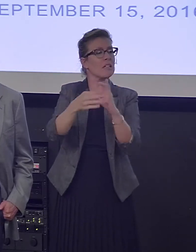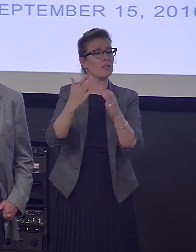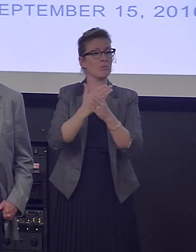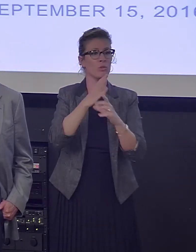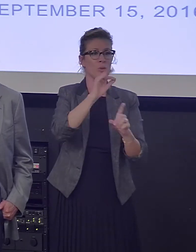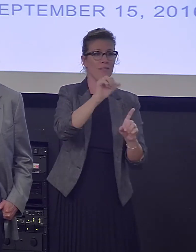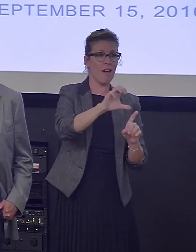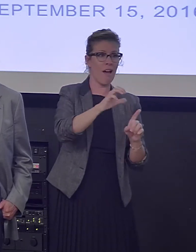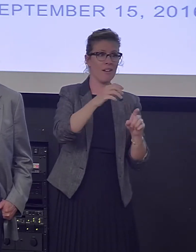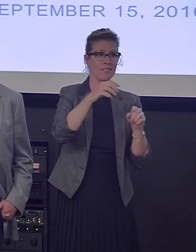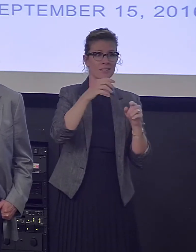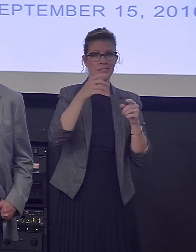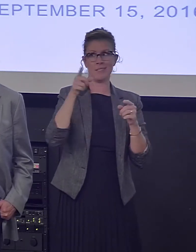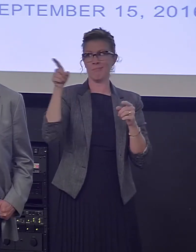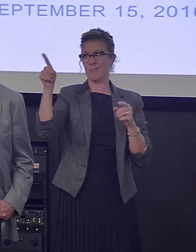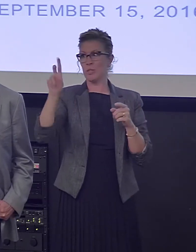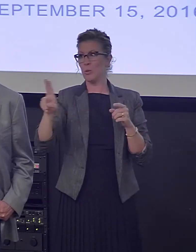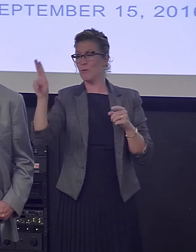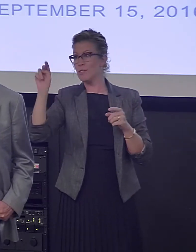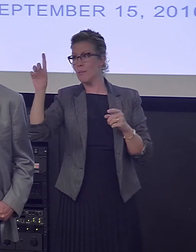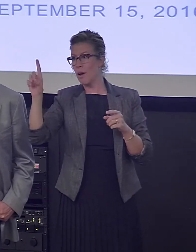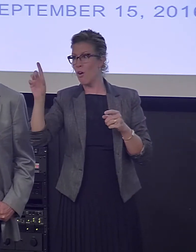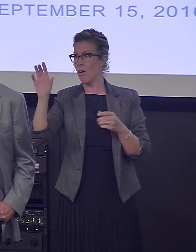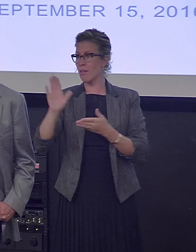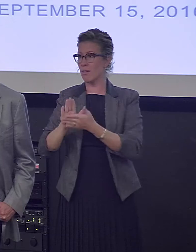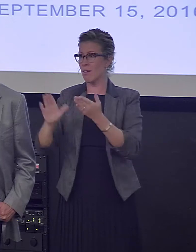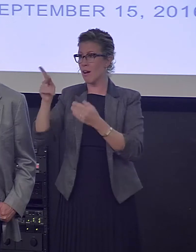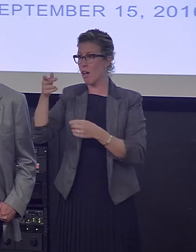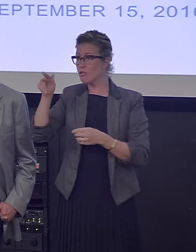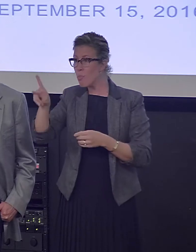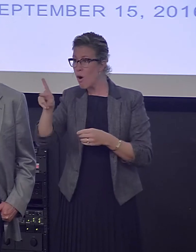at the University of Maryland College Park and faculty here,